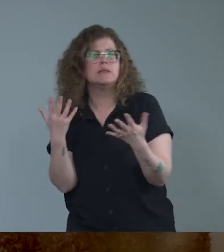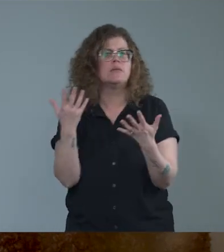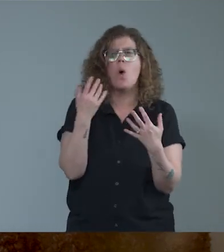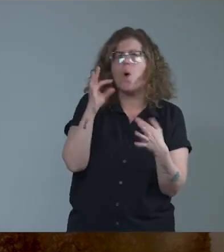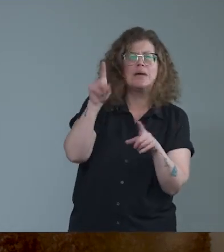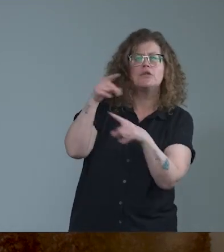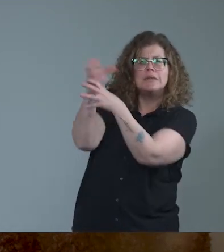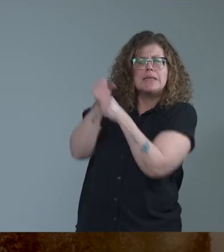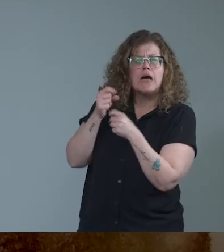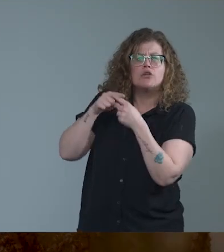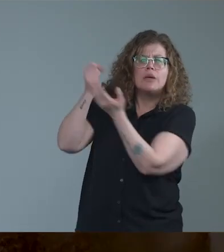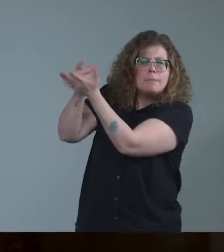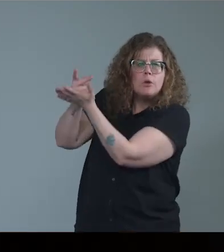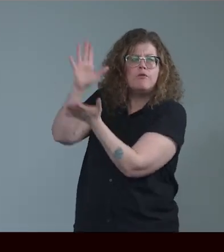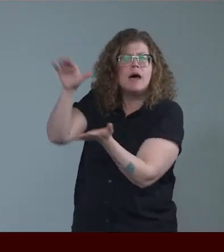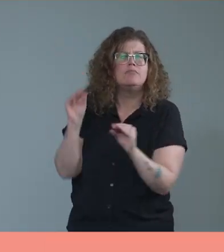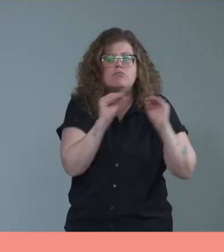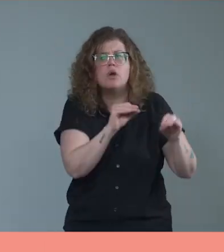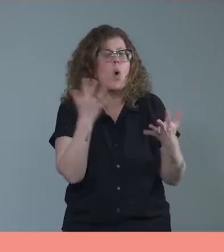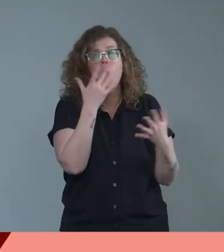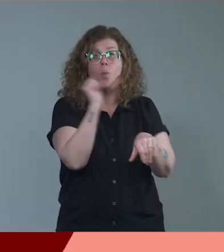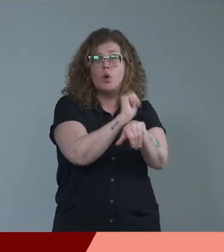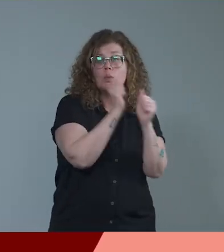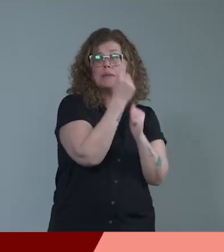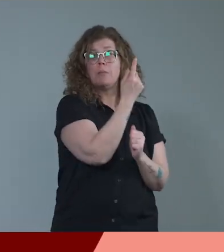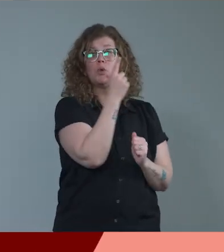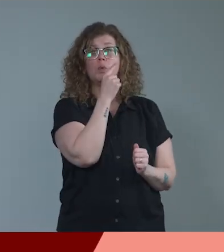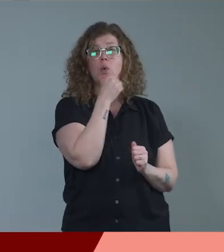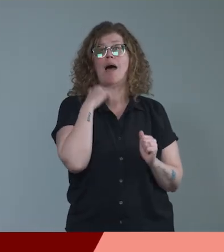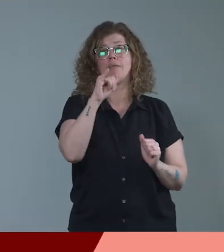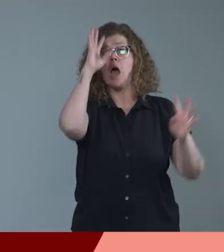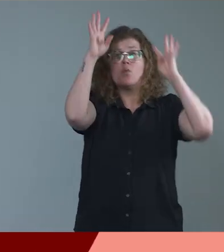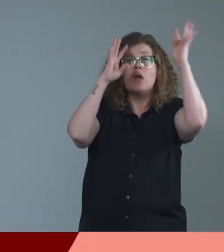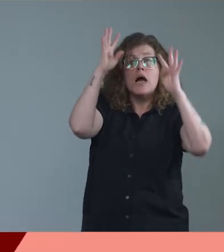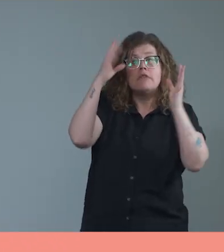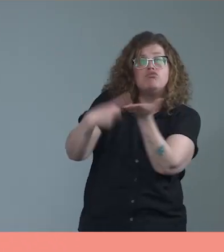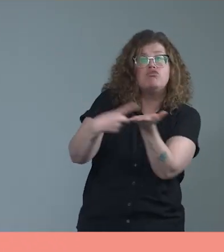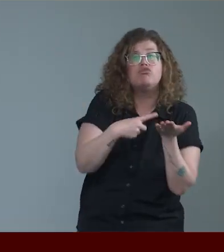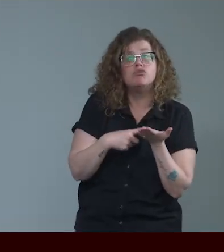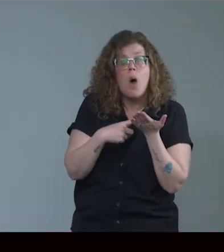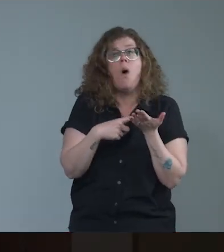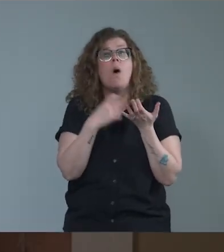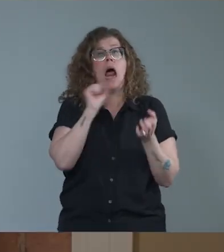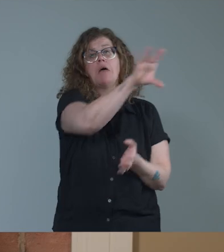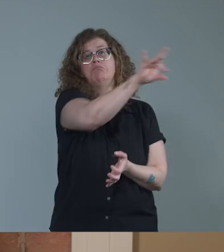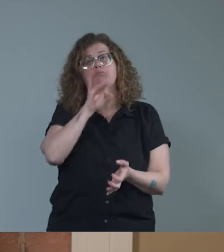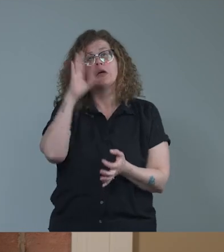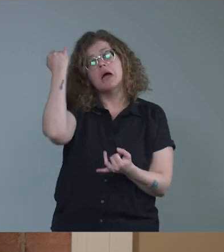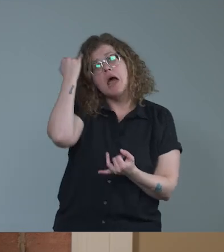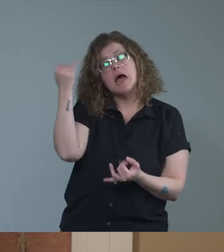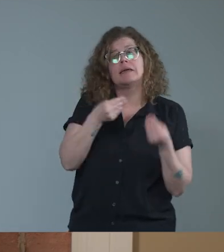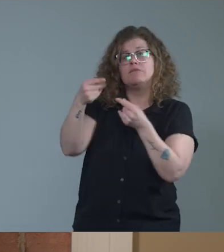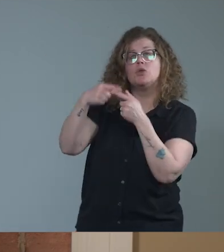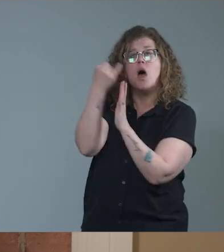expedite the installation process. There are a lot of health and safety